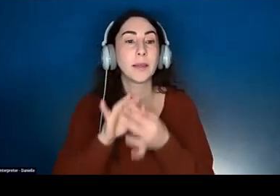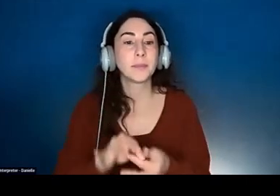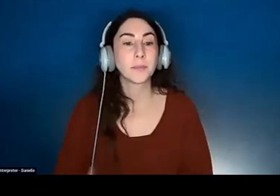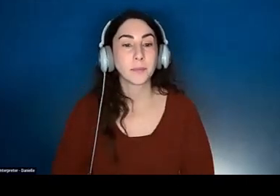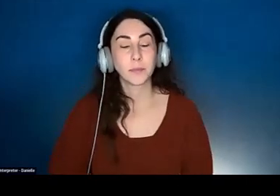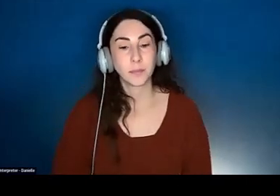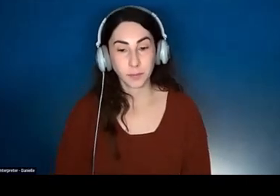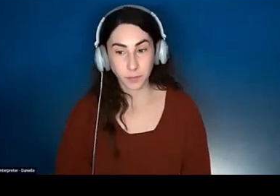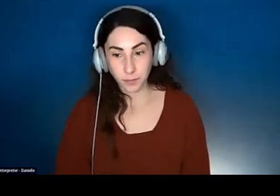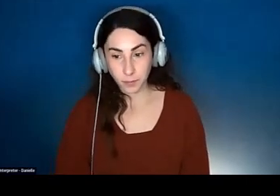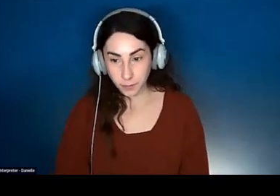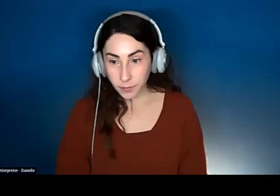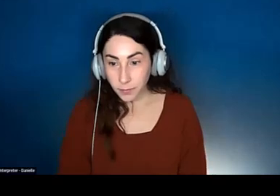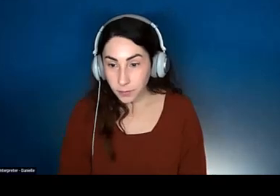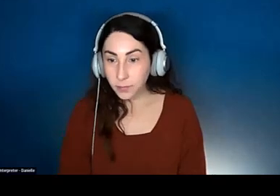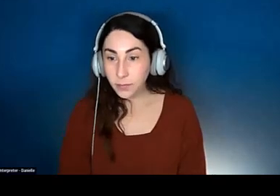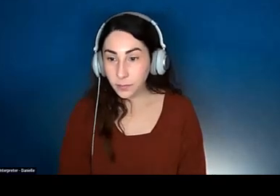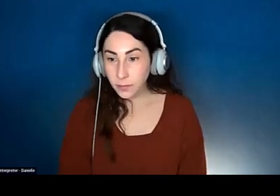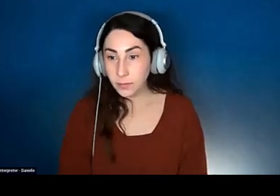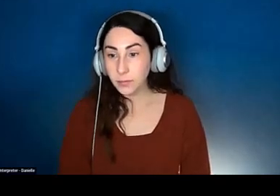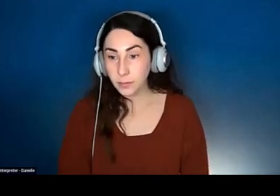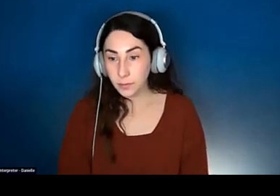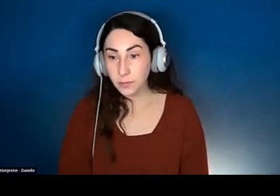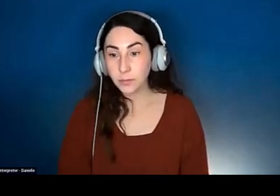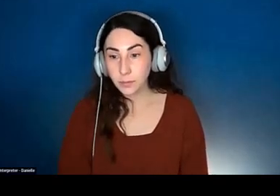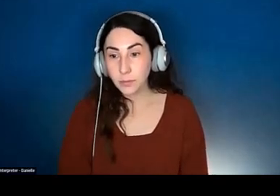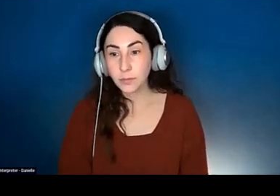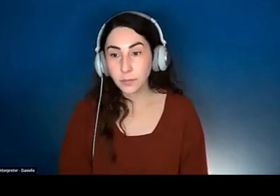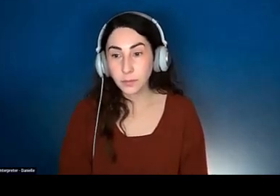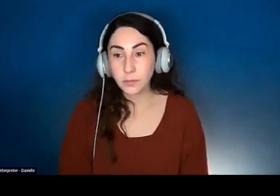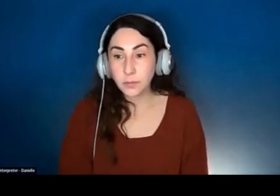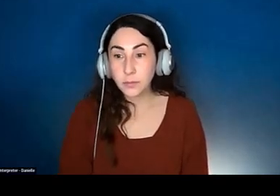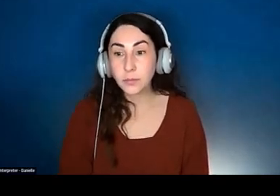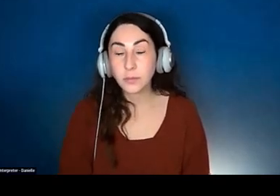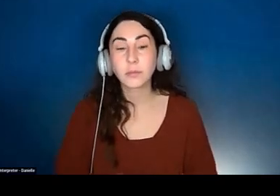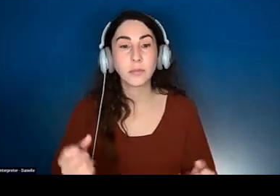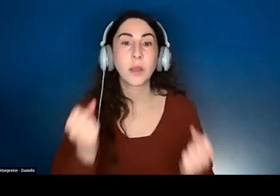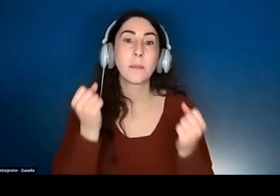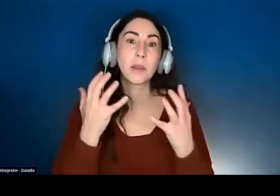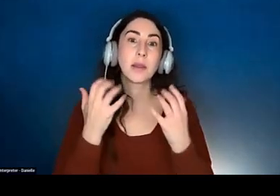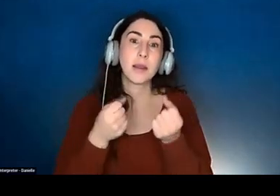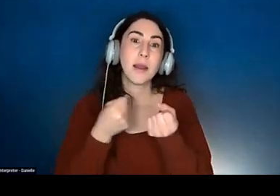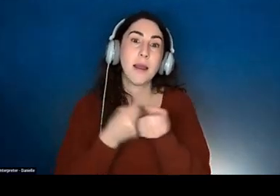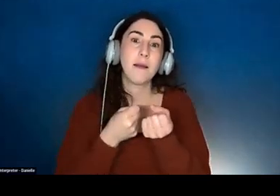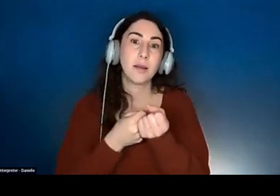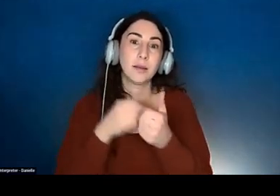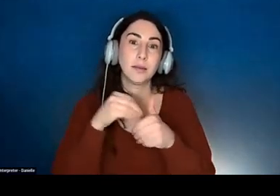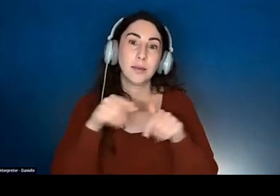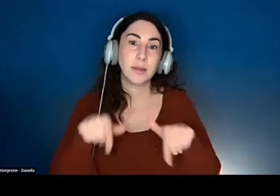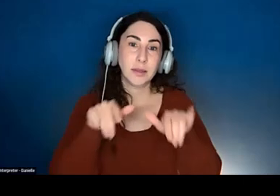And as you know, many of the advocates in this system continue to do the work in their states.